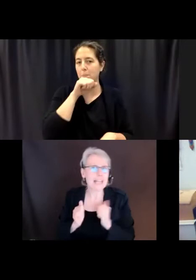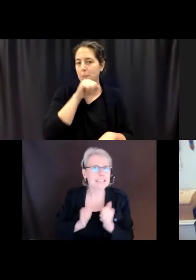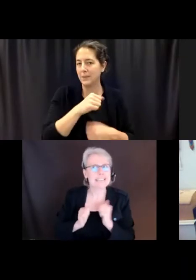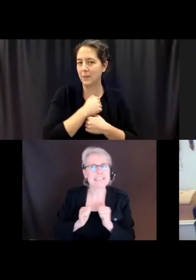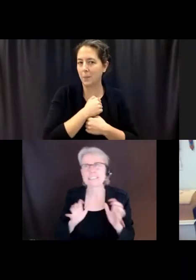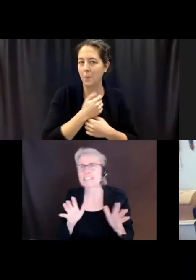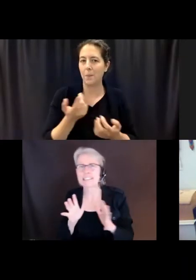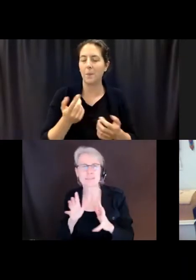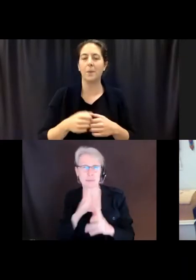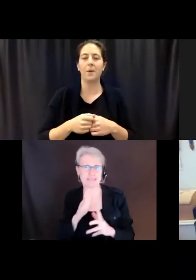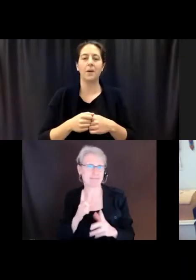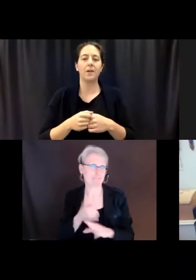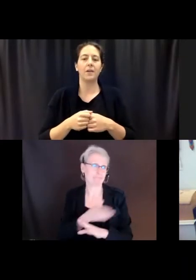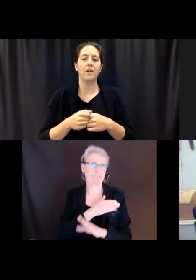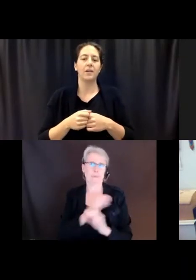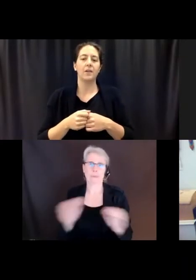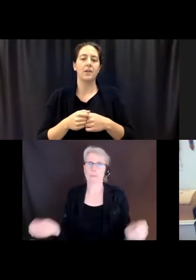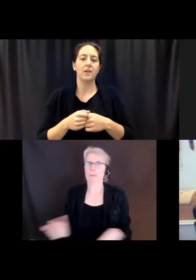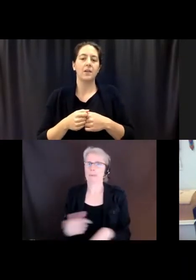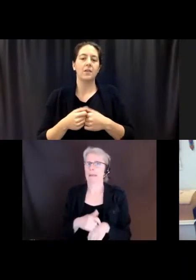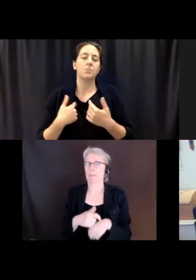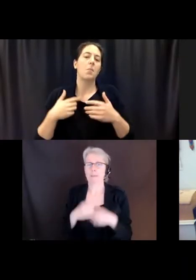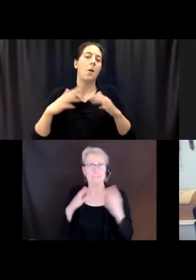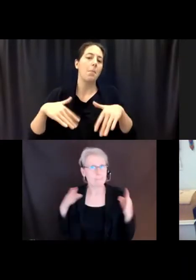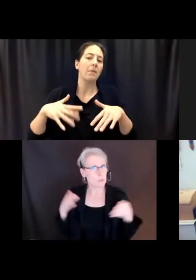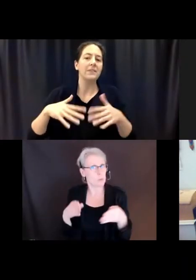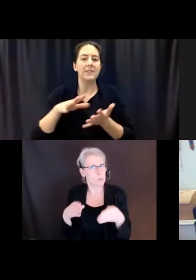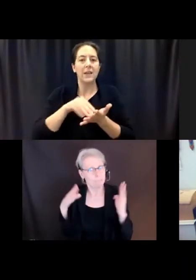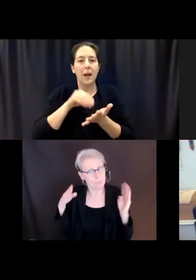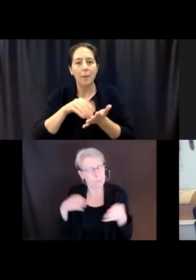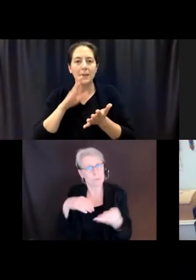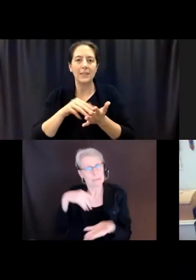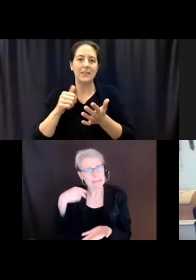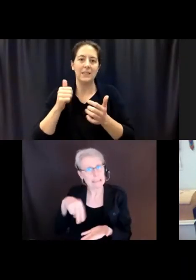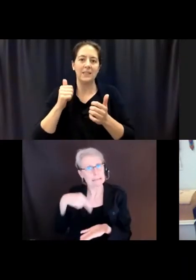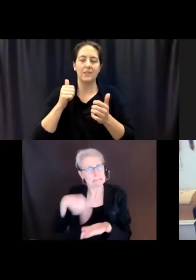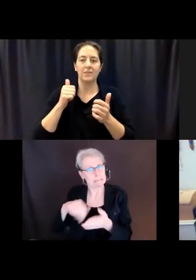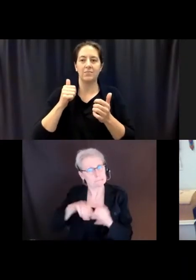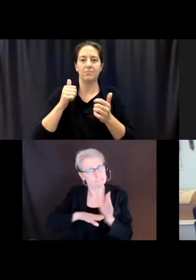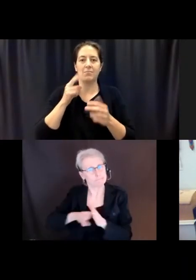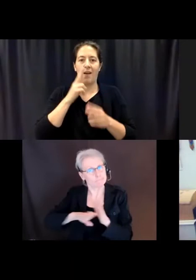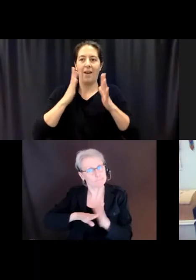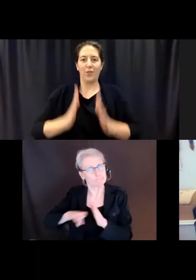ALWAYS SO FOCUSSED ON DANCING AND PERFORMING THAT THE PANDEMIC HELPED SLOW THINGS DOWN